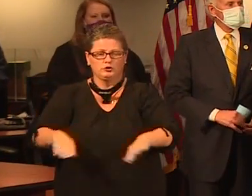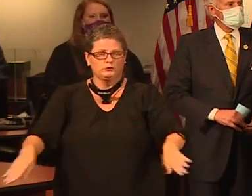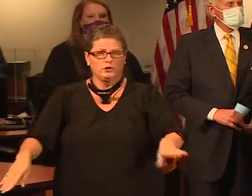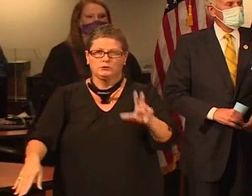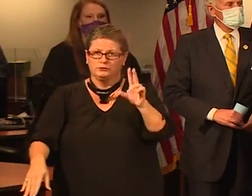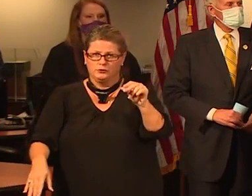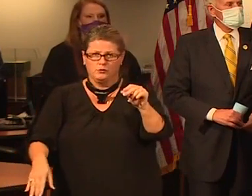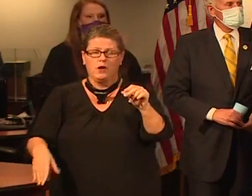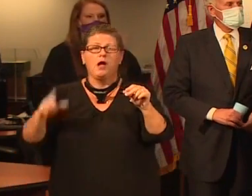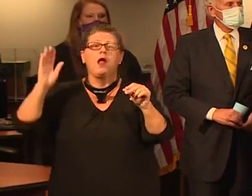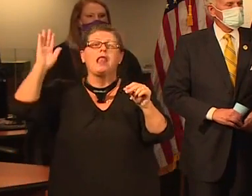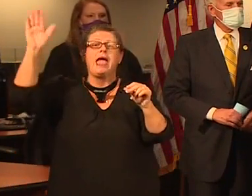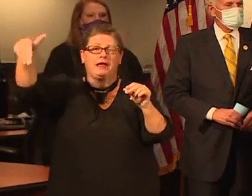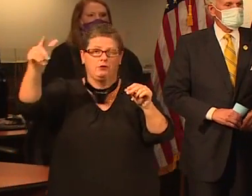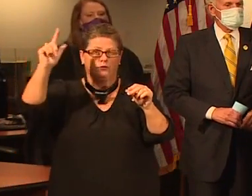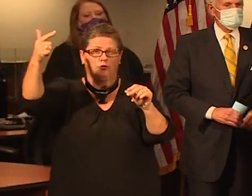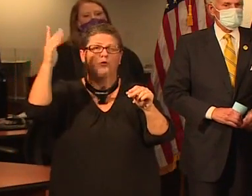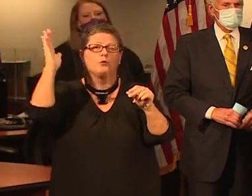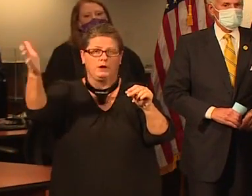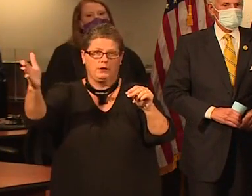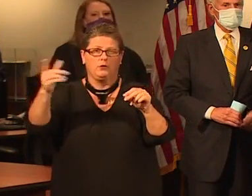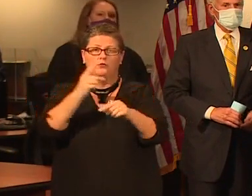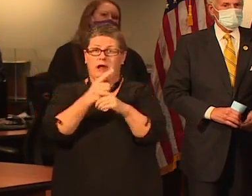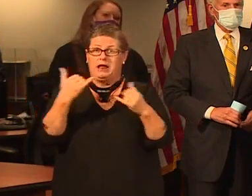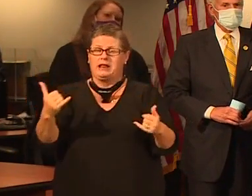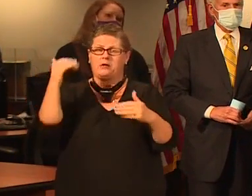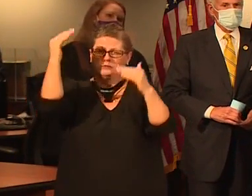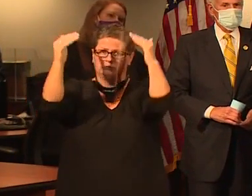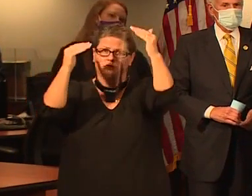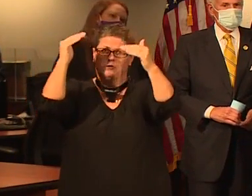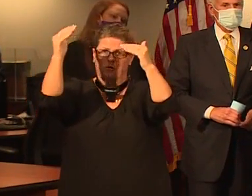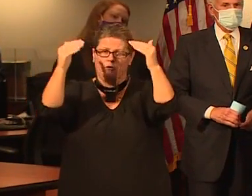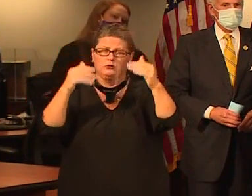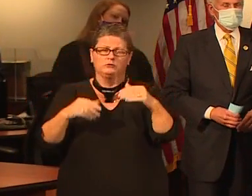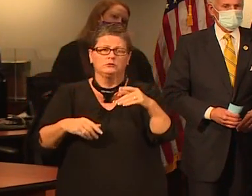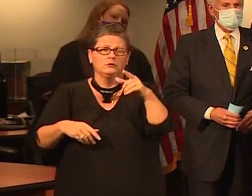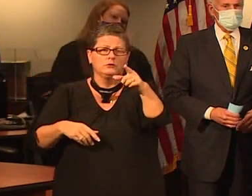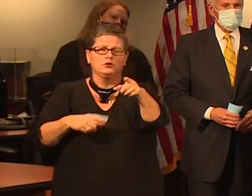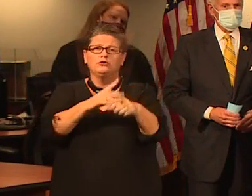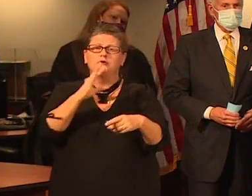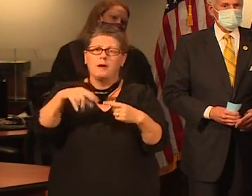SO THAT IS VERY IMPORTANT. AS WE ARE HOPEFULLY MORE VACCINES WILL BECOME AVAILABLE FOR CHILDREN IN TIME.